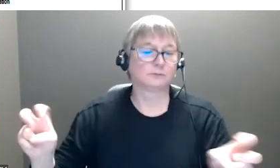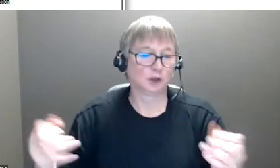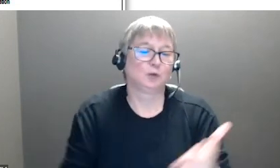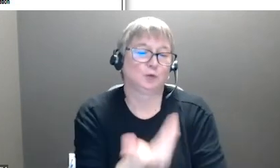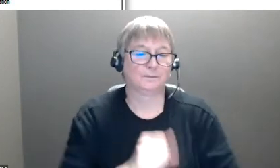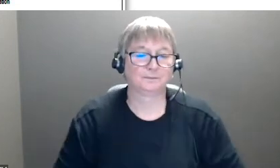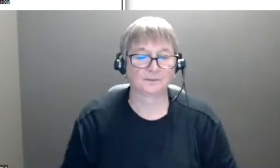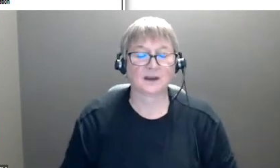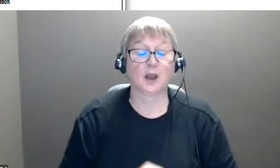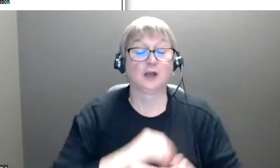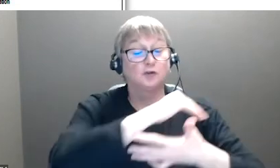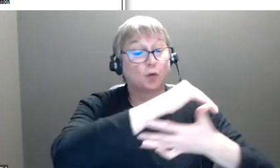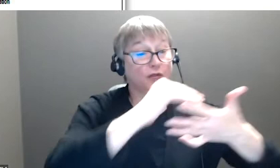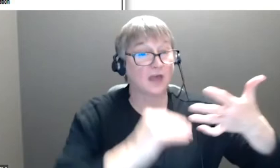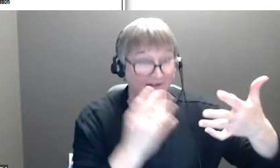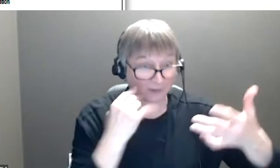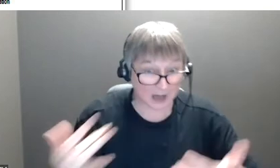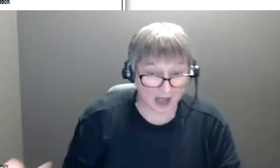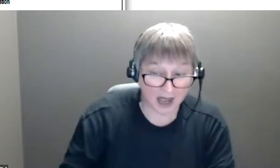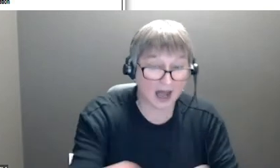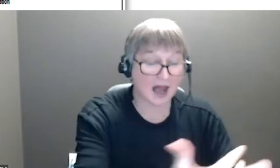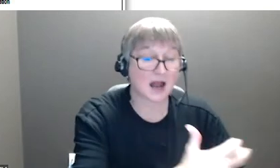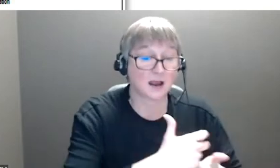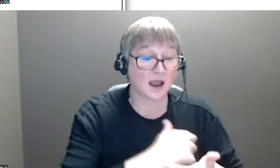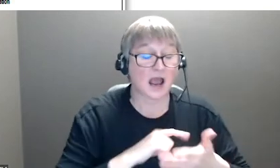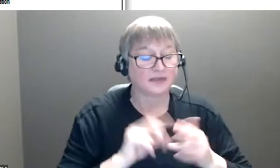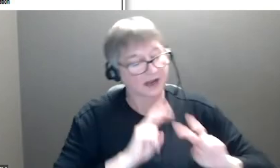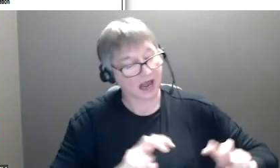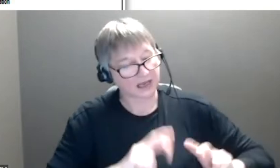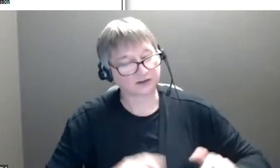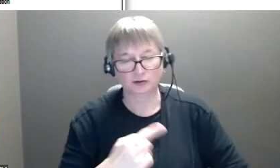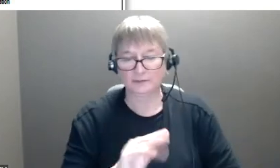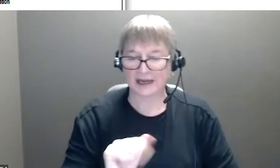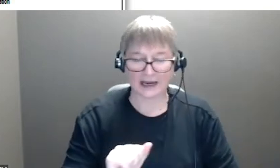program due to the requirement that demographic information collected in participant forms,